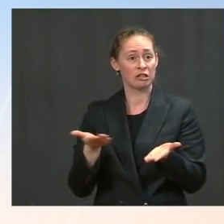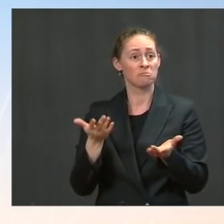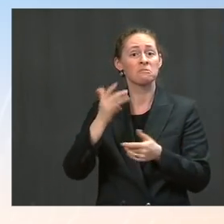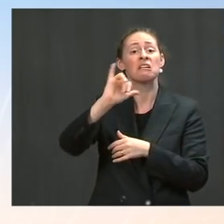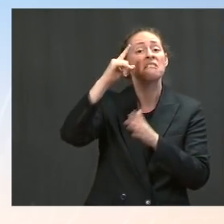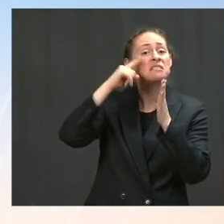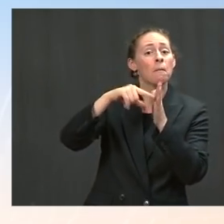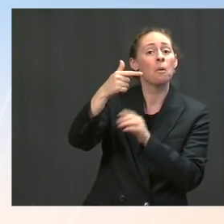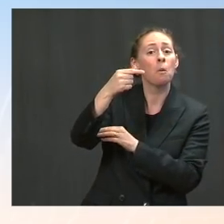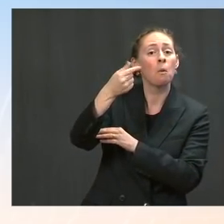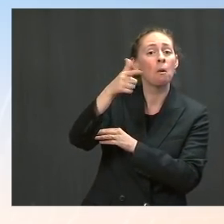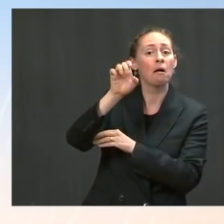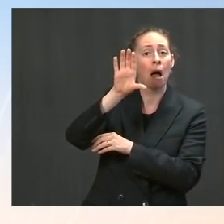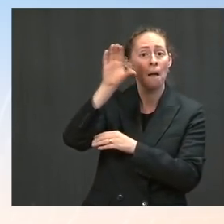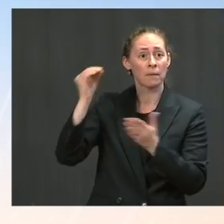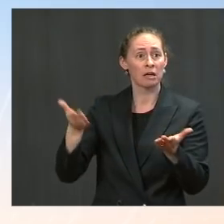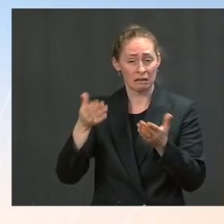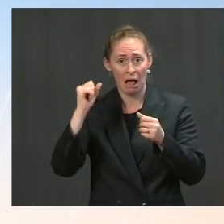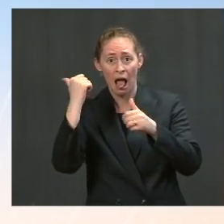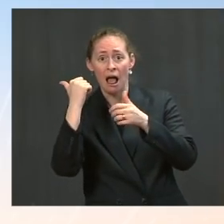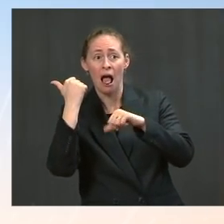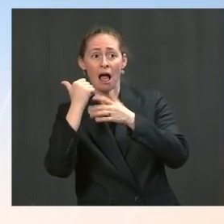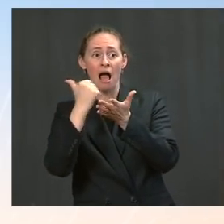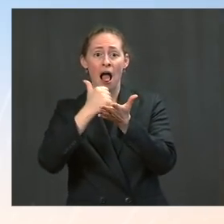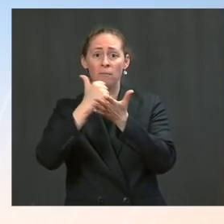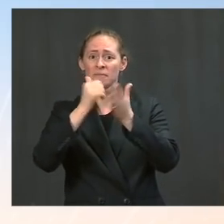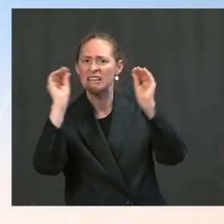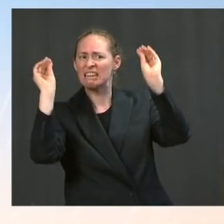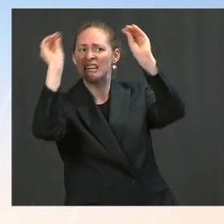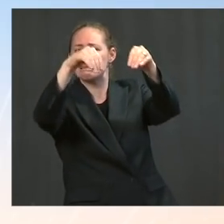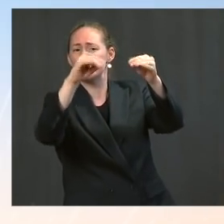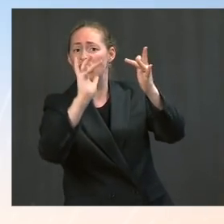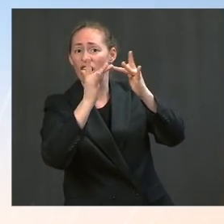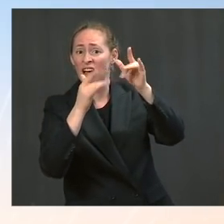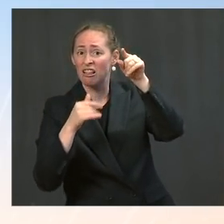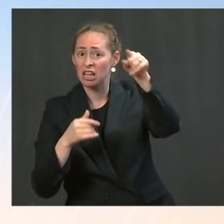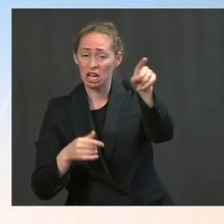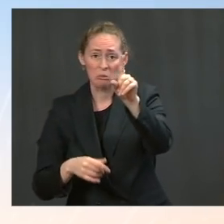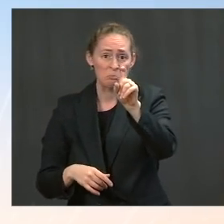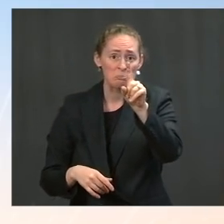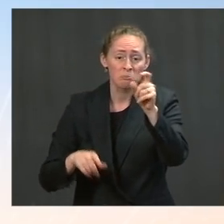to help with that effort. Ms. Psaki: So it would really be led -- that effort would really be led by the State Department